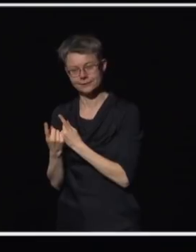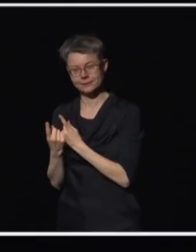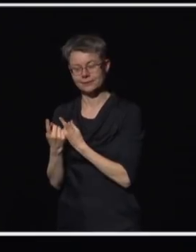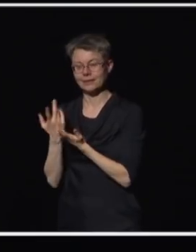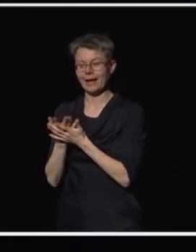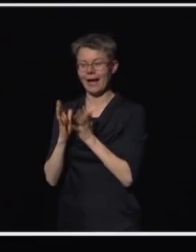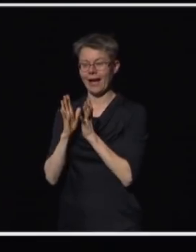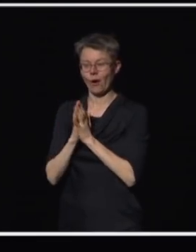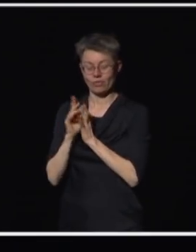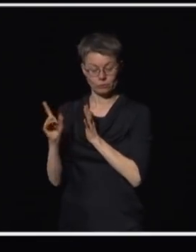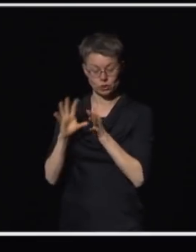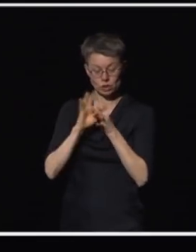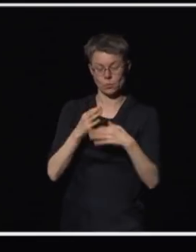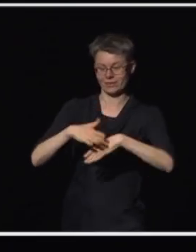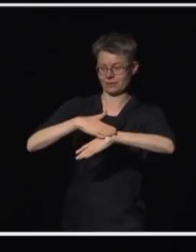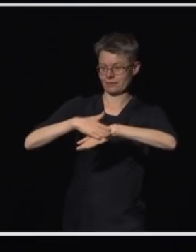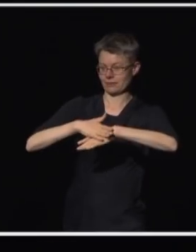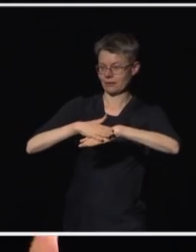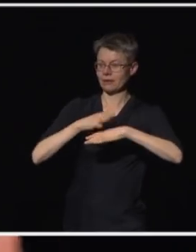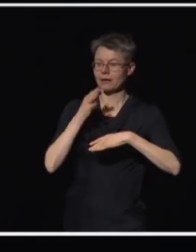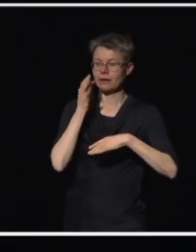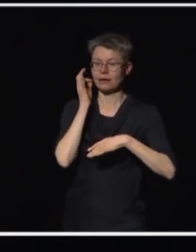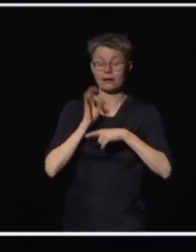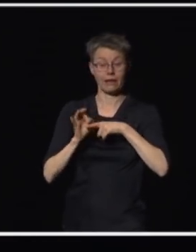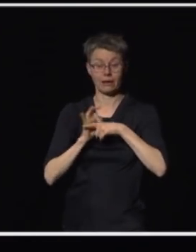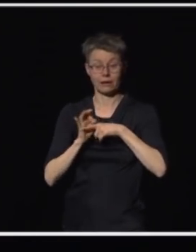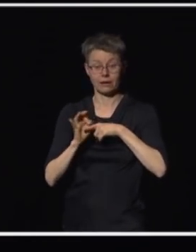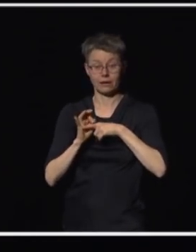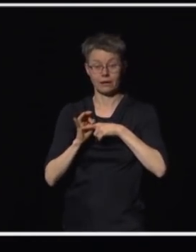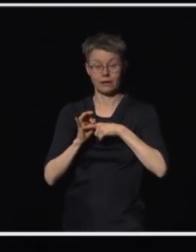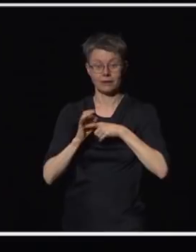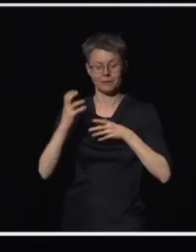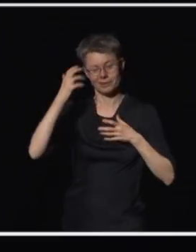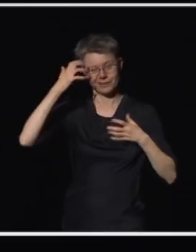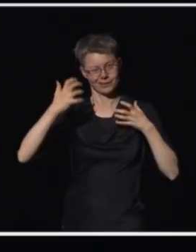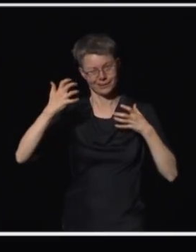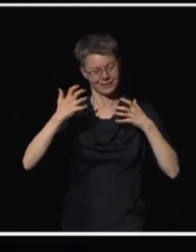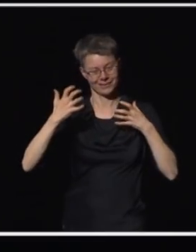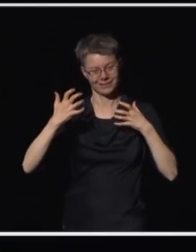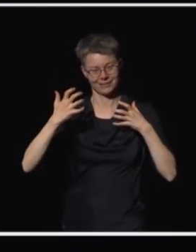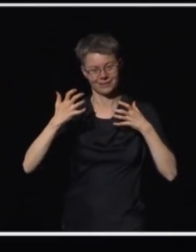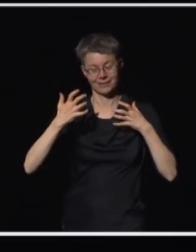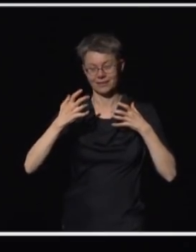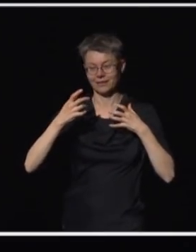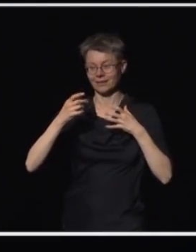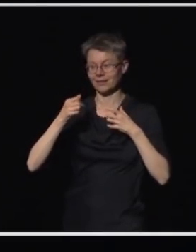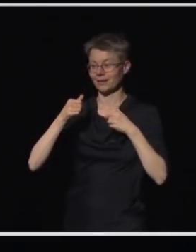associated that with skin colour. But how that fits together, I can't quite do it the way, like, I can do it in "Between the World and Me" or "A Case for Reparations."